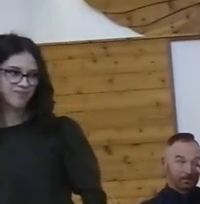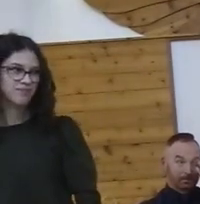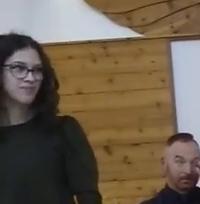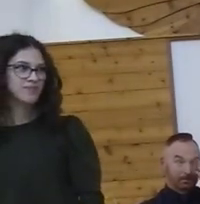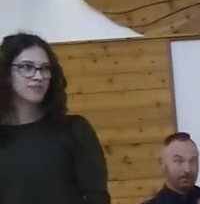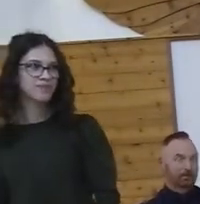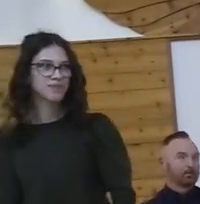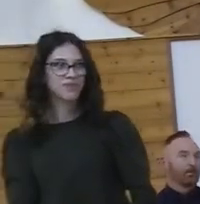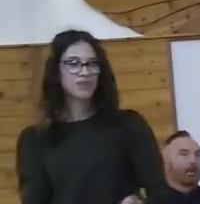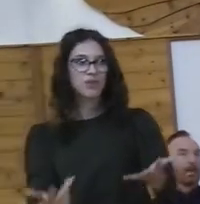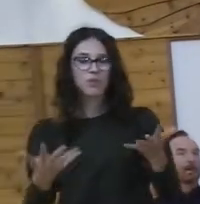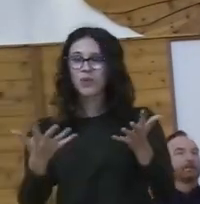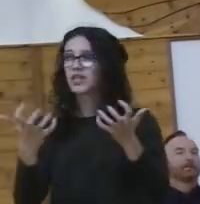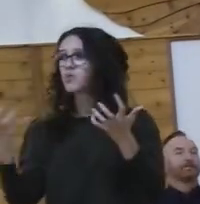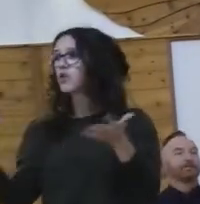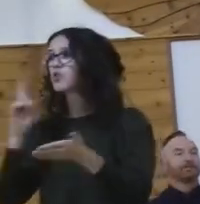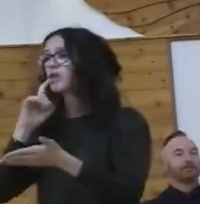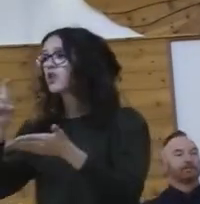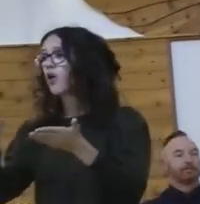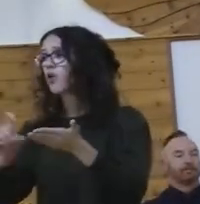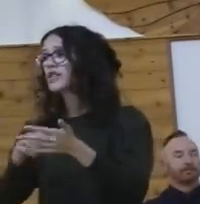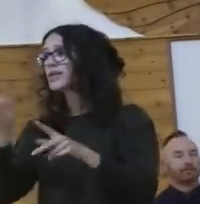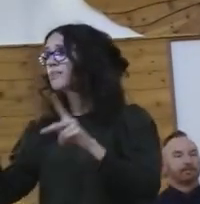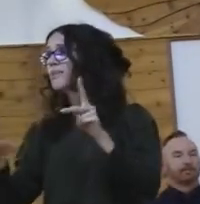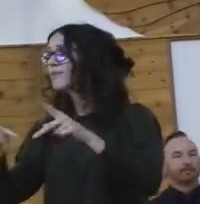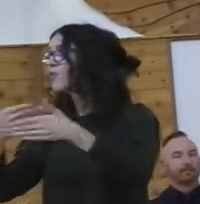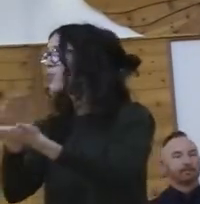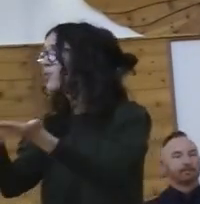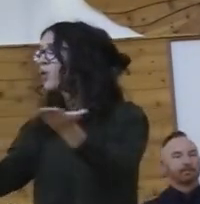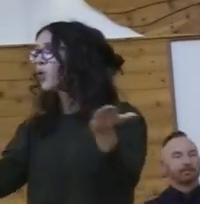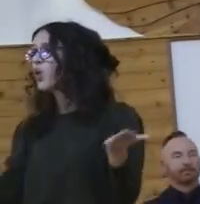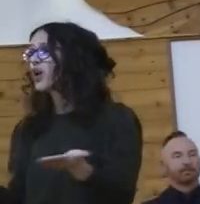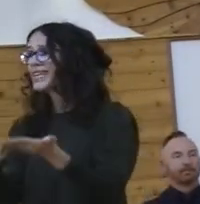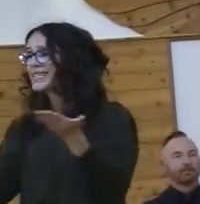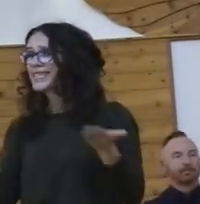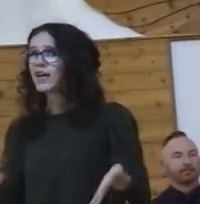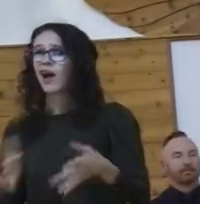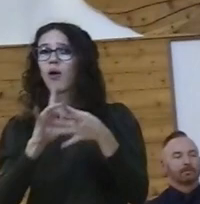We just want to acknowledge all of our relatives that are here, as well as our relatives at Camp Morgan.